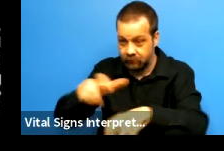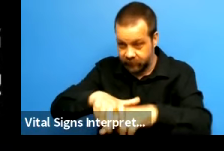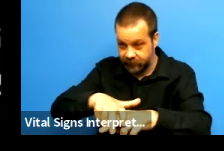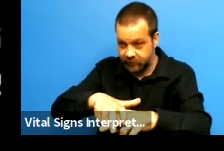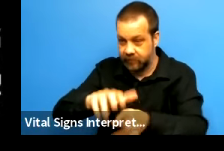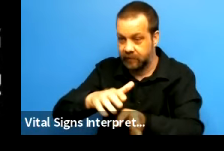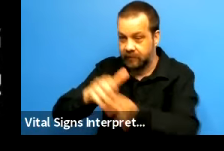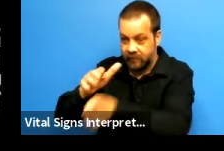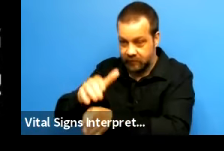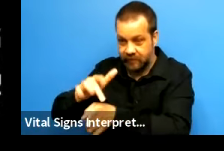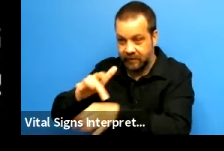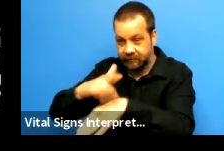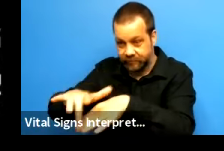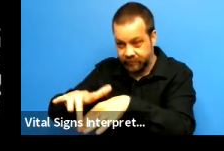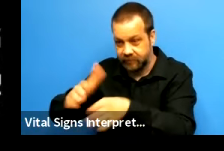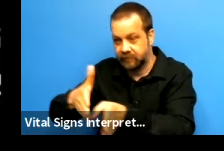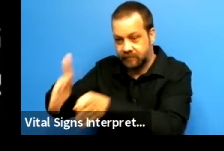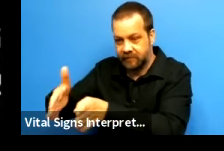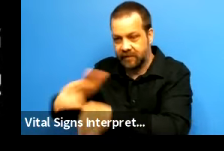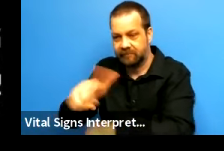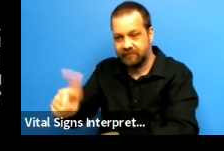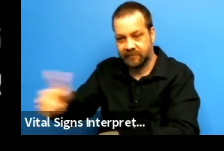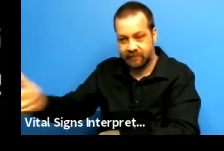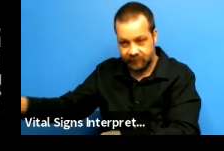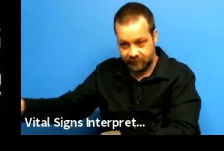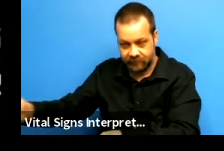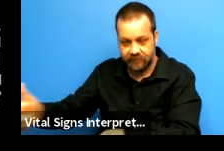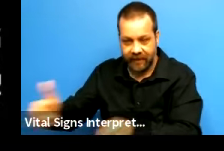doing staggered shifts in the office itself.